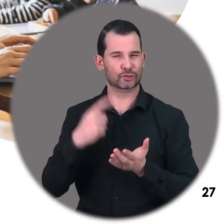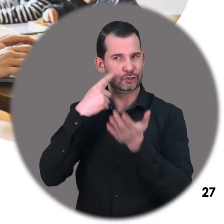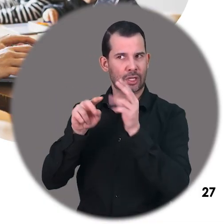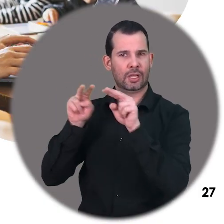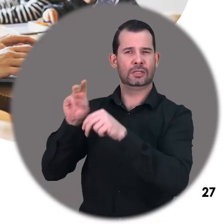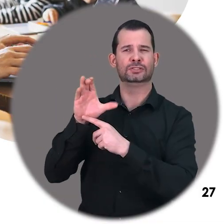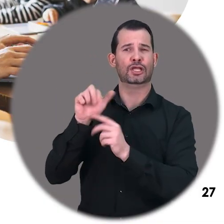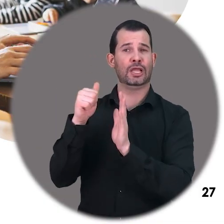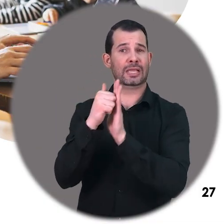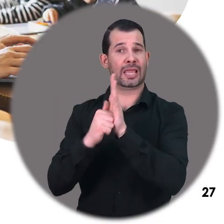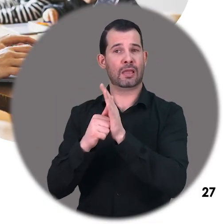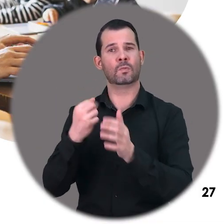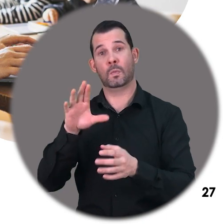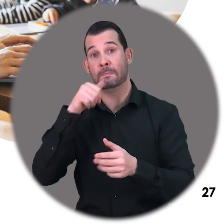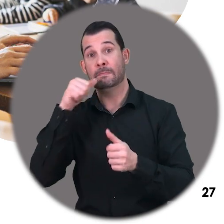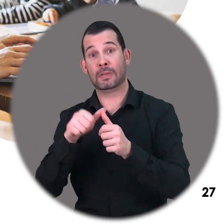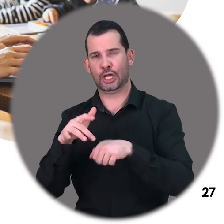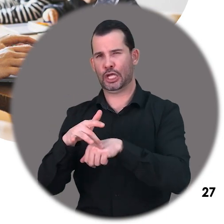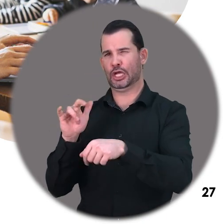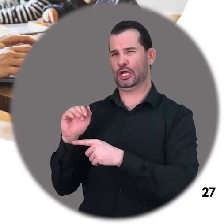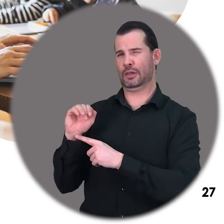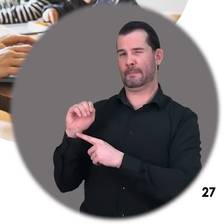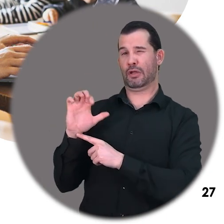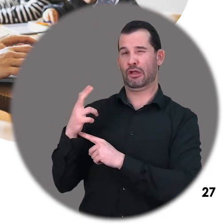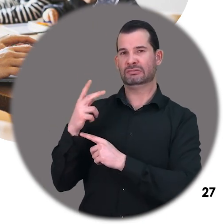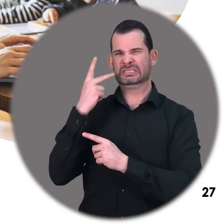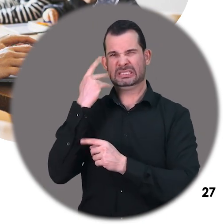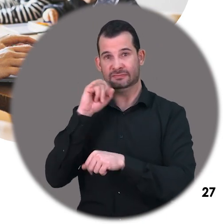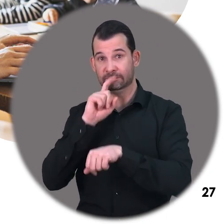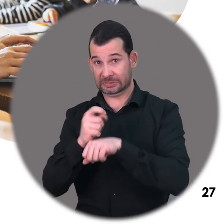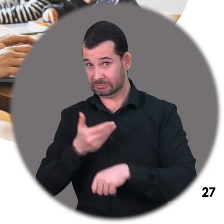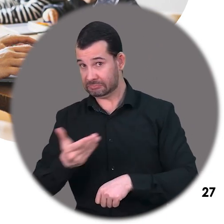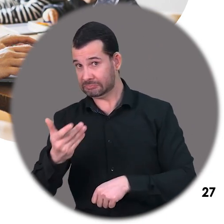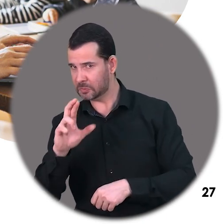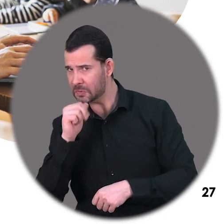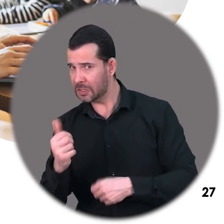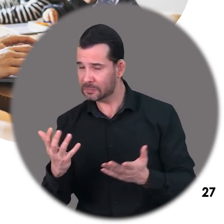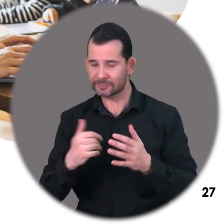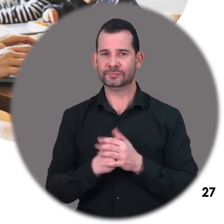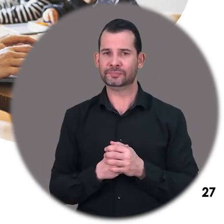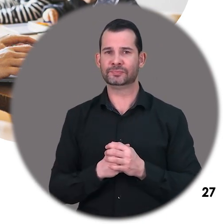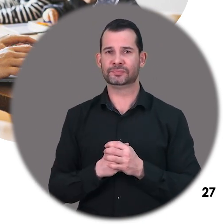Check your CRA account or your mail in early March to see if you’re invited.